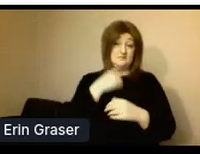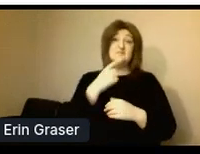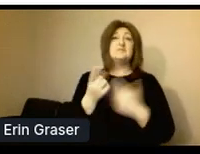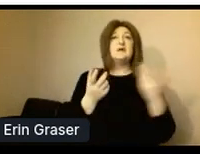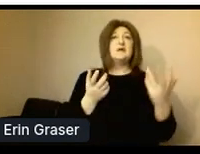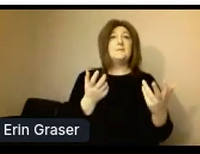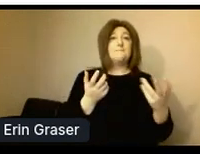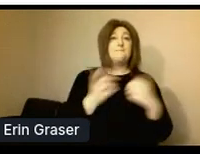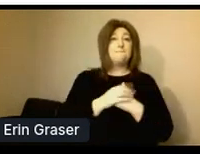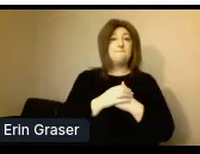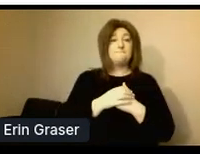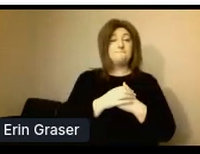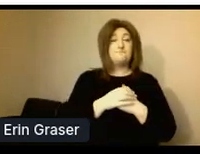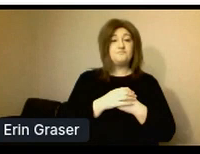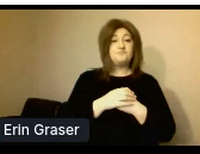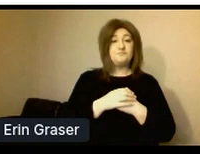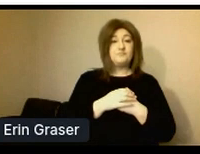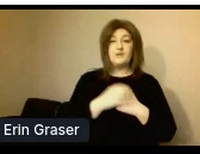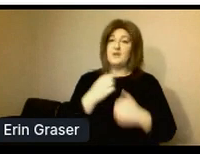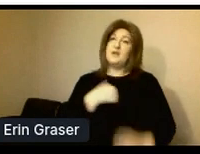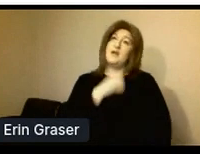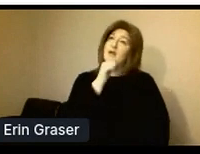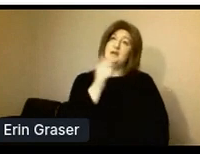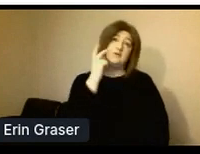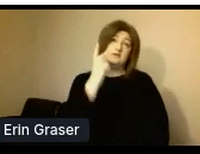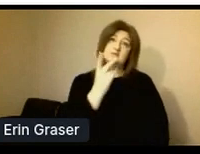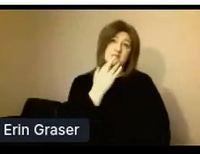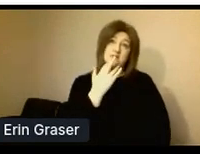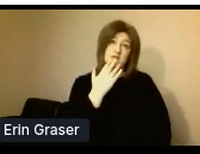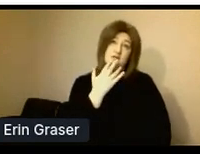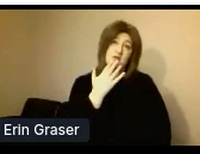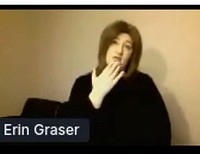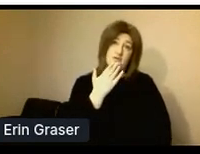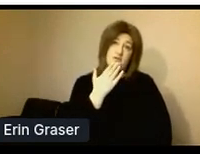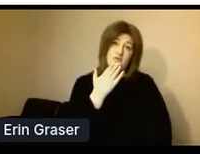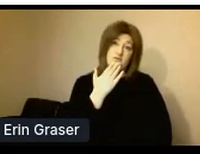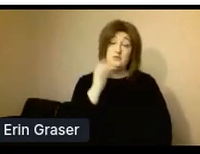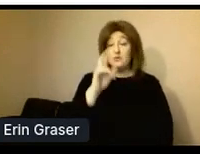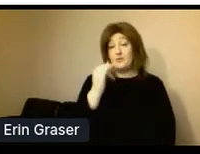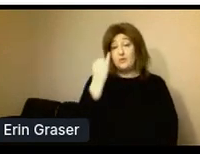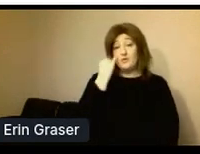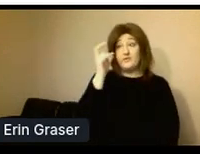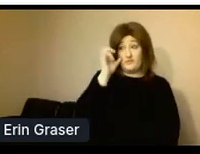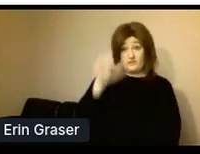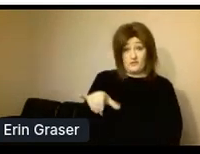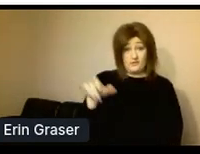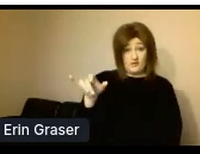How many of us have said, I don't see color.